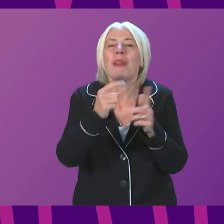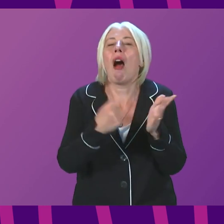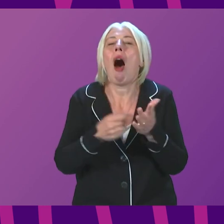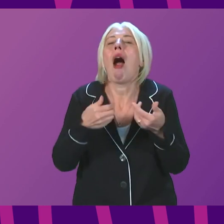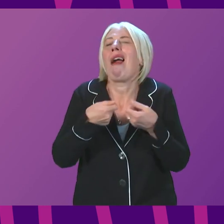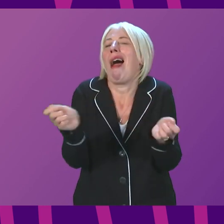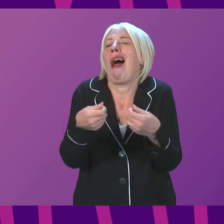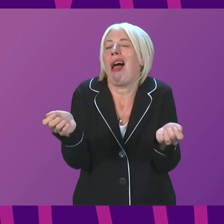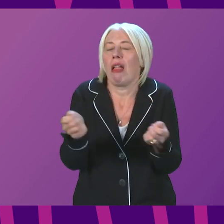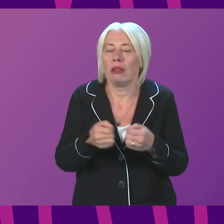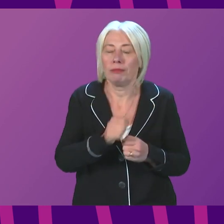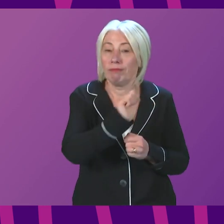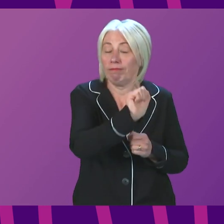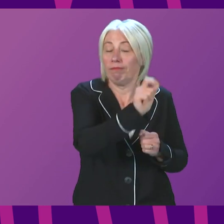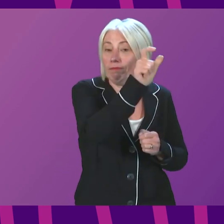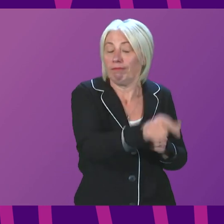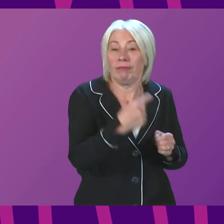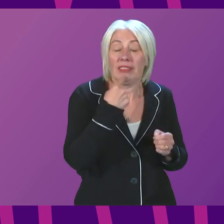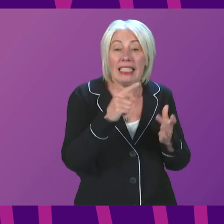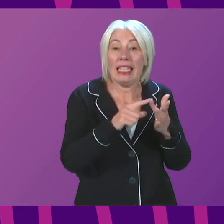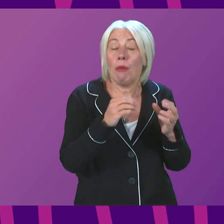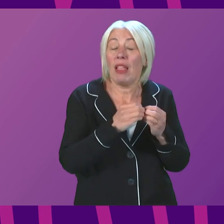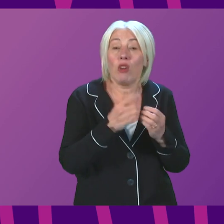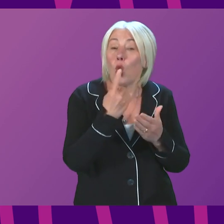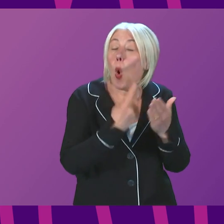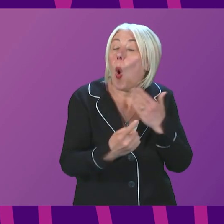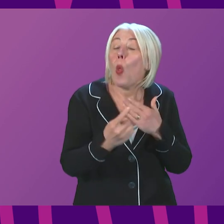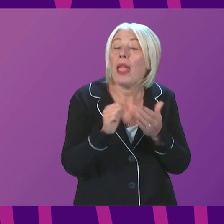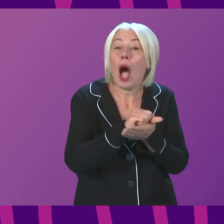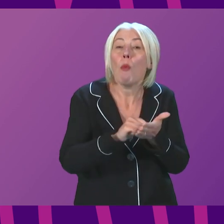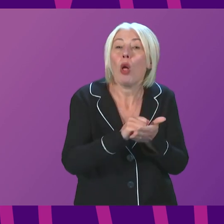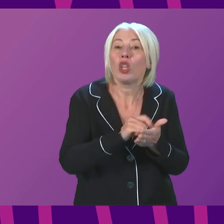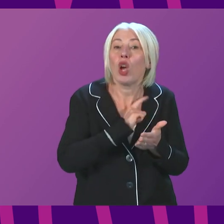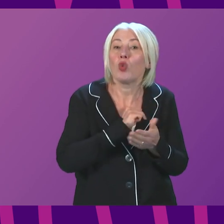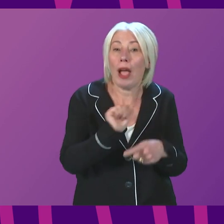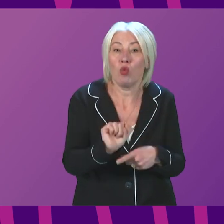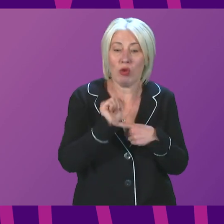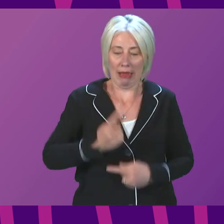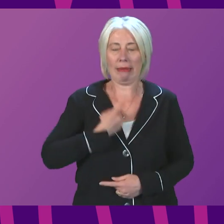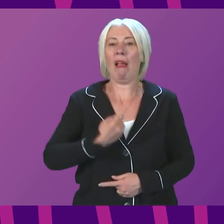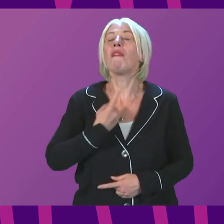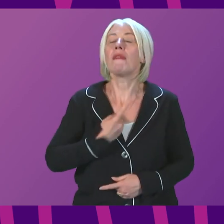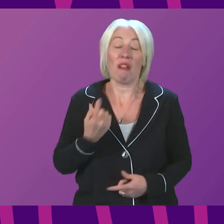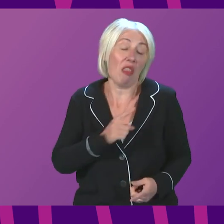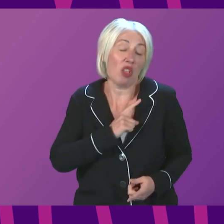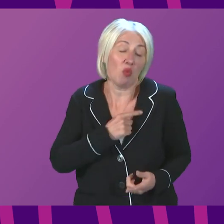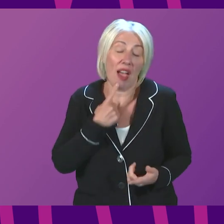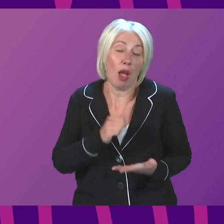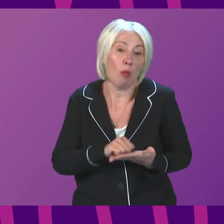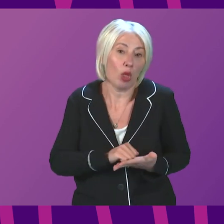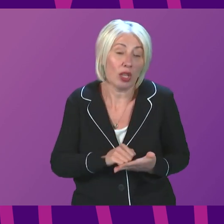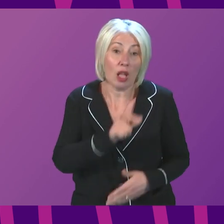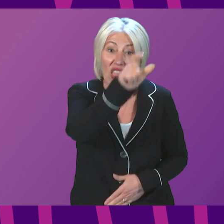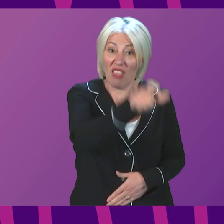The victim said that Ian Blackford has apologised only to protect his own position.